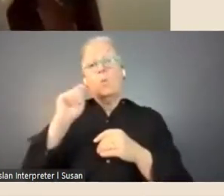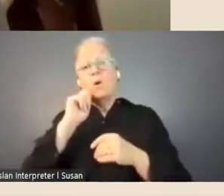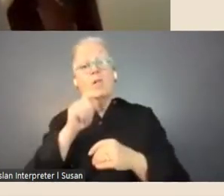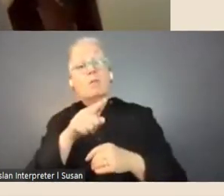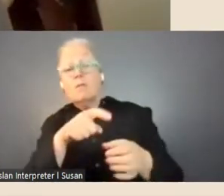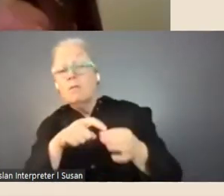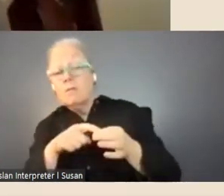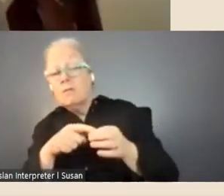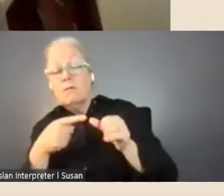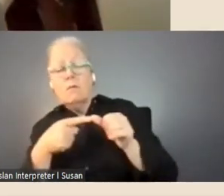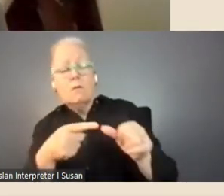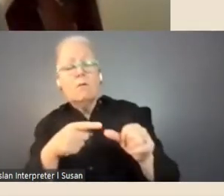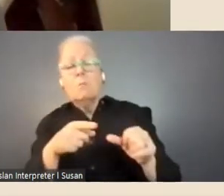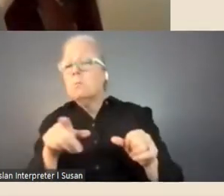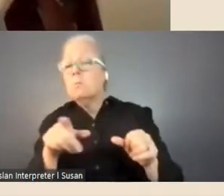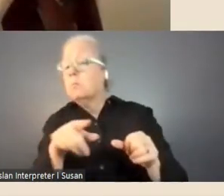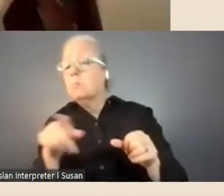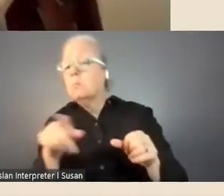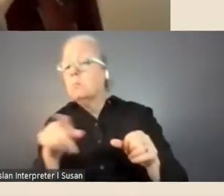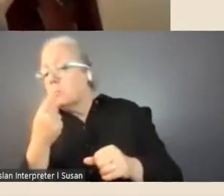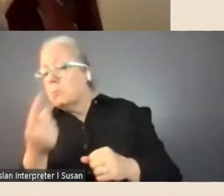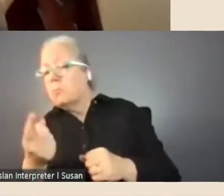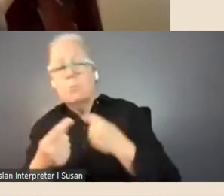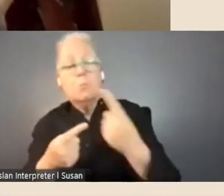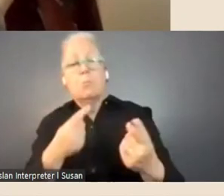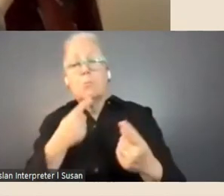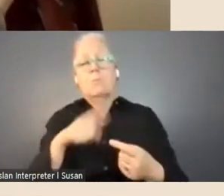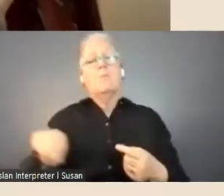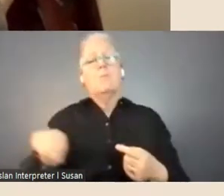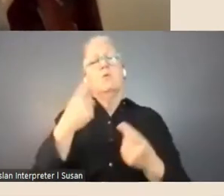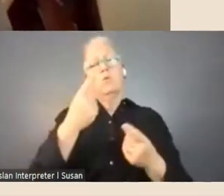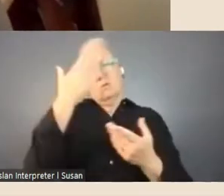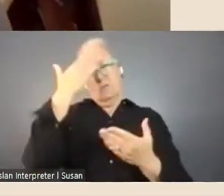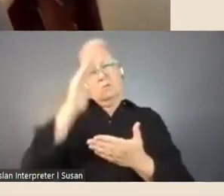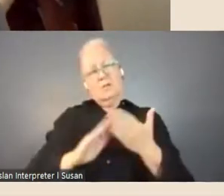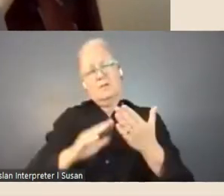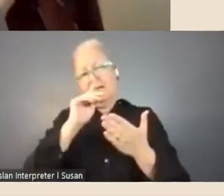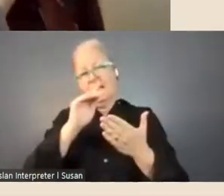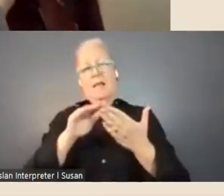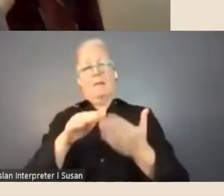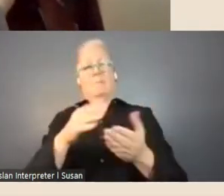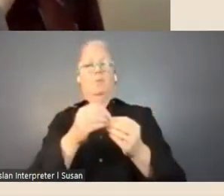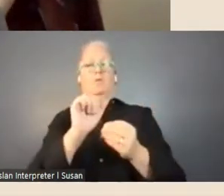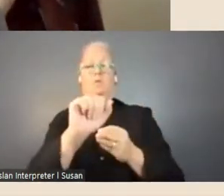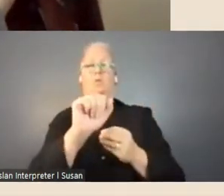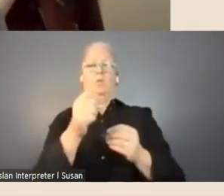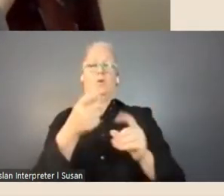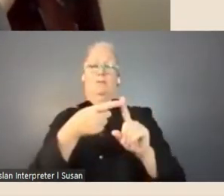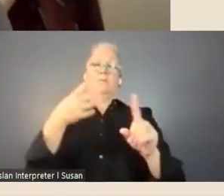to specialists and subject specialists who can help with your specific question or area of research.